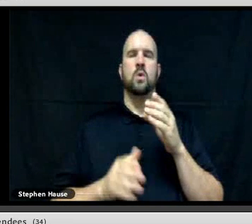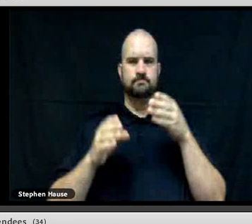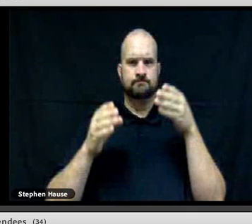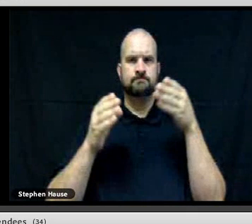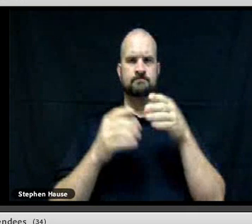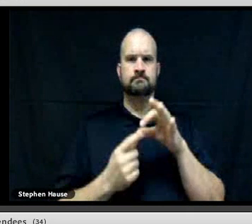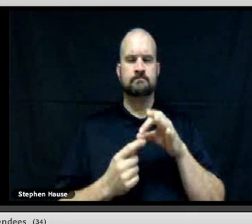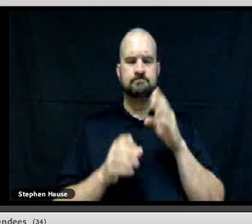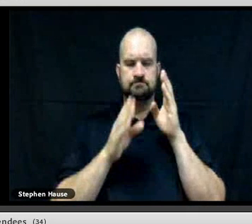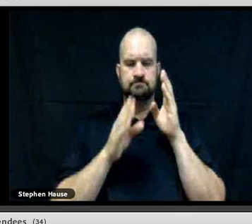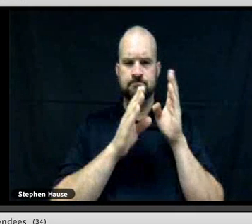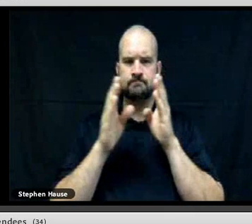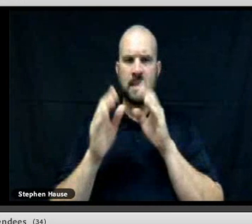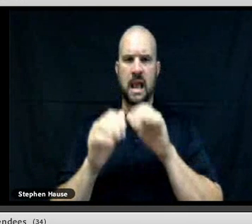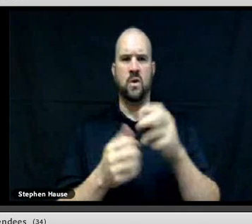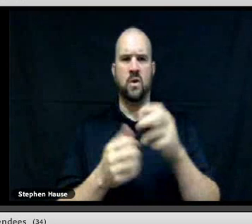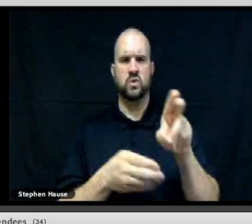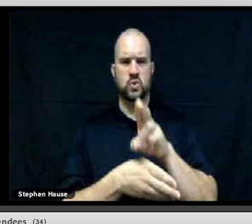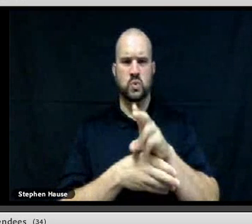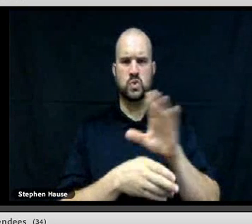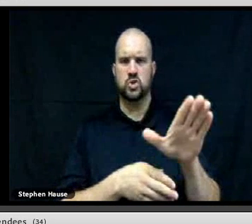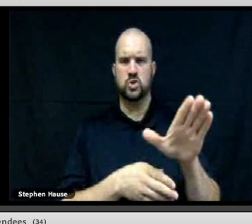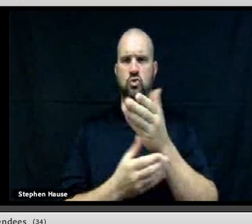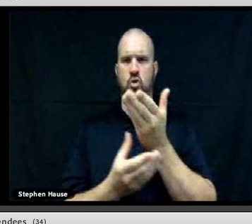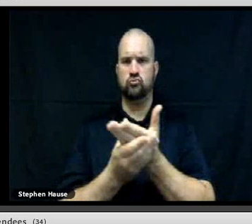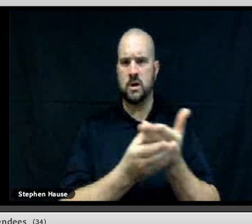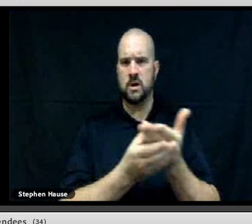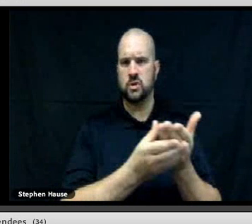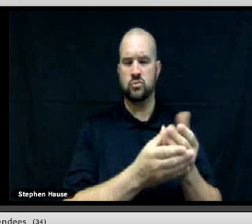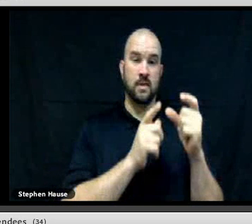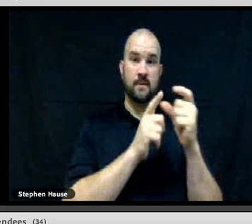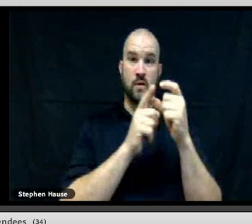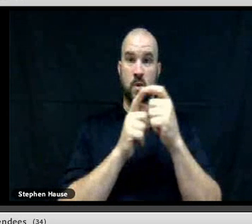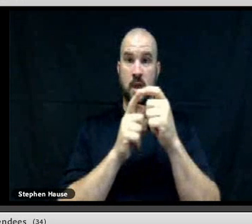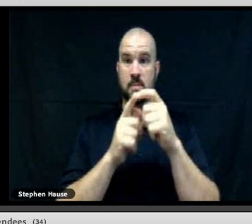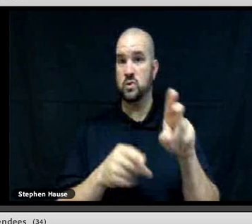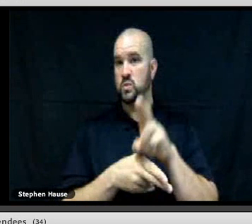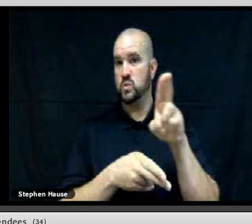which vocabularies you're using, and, um, the syntax that you're using.